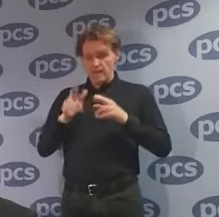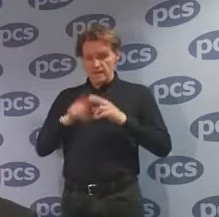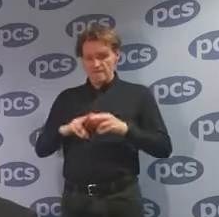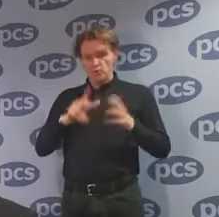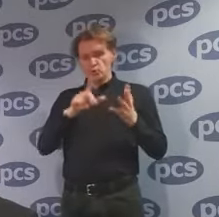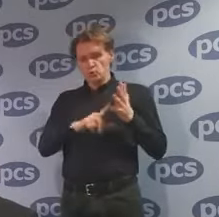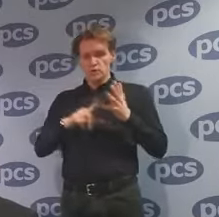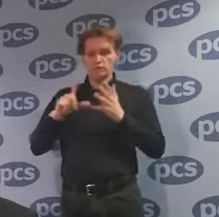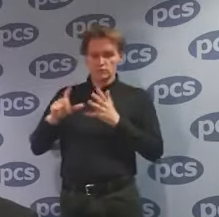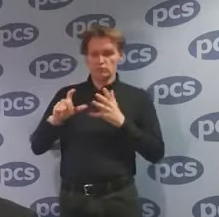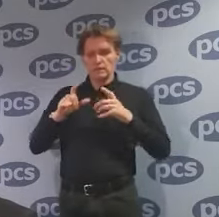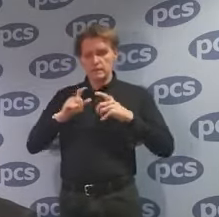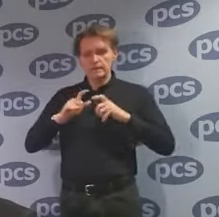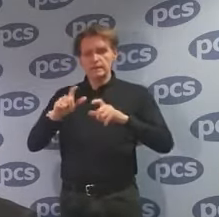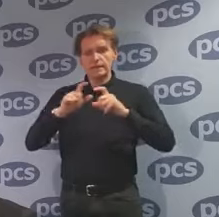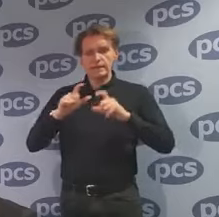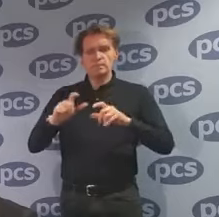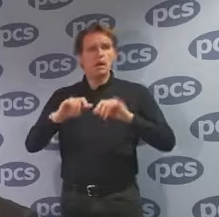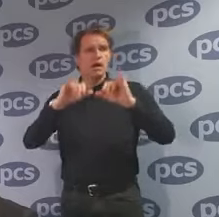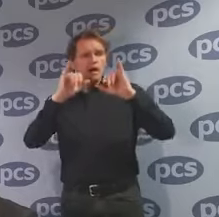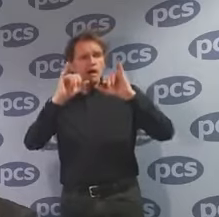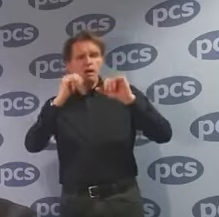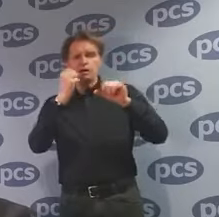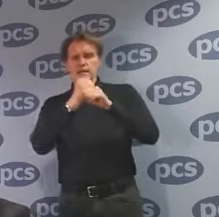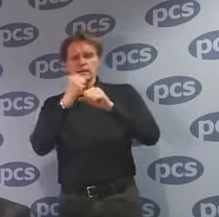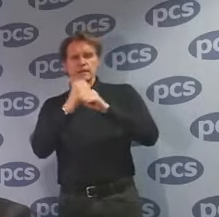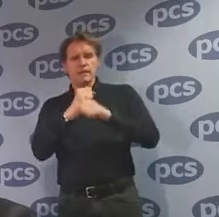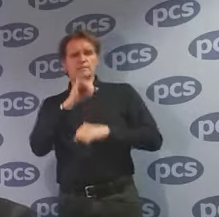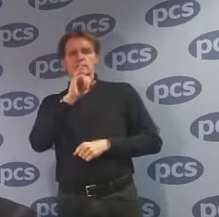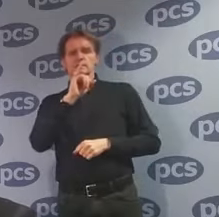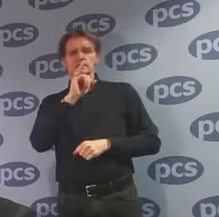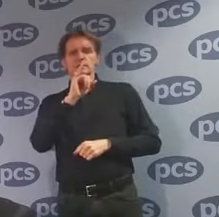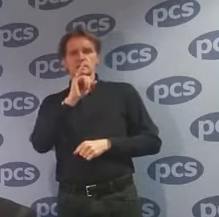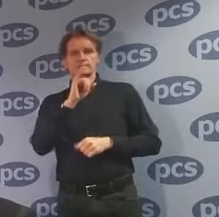about where the government is and given our last question what a contrast